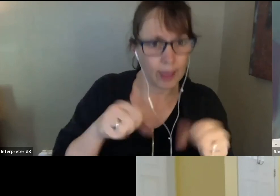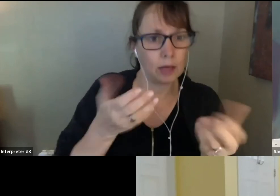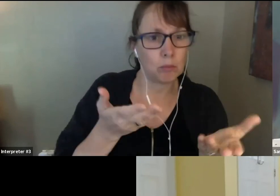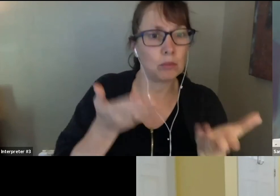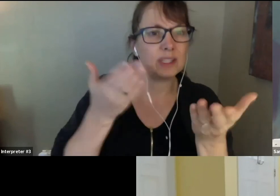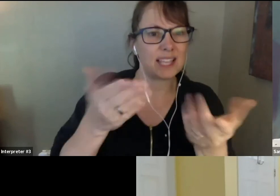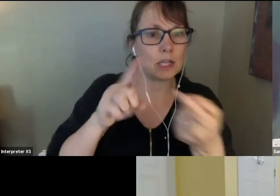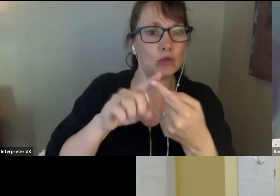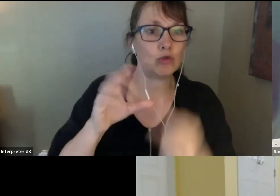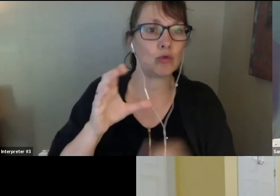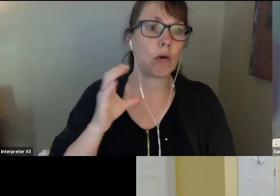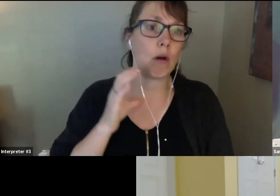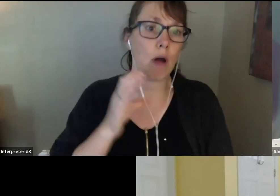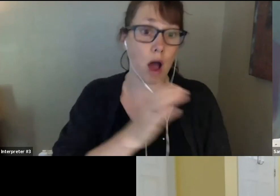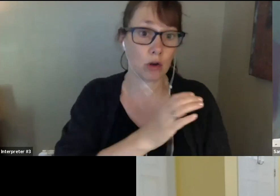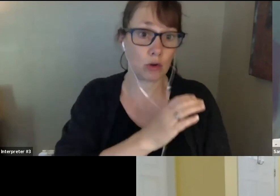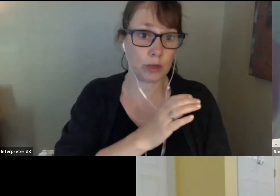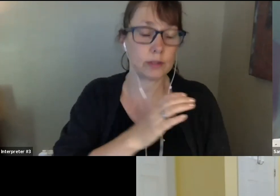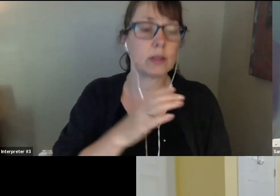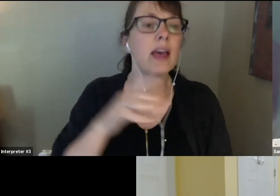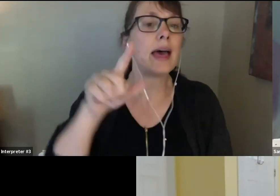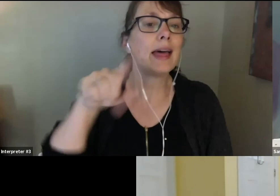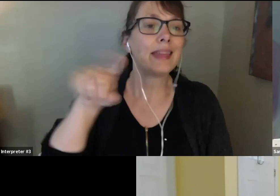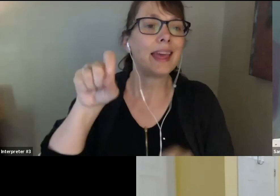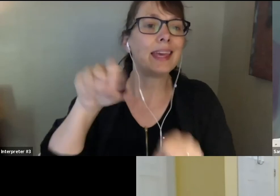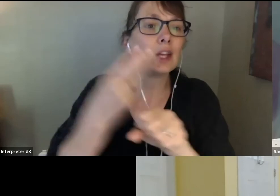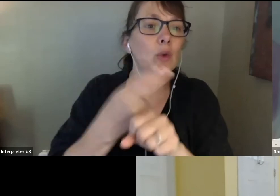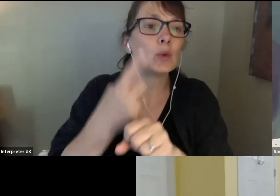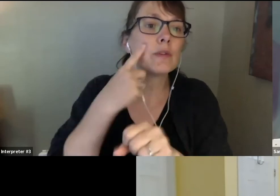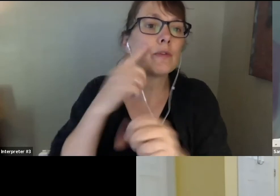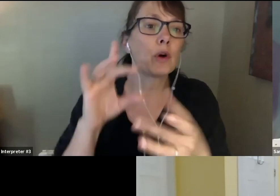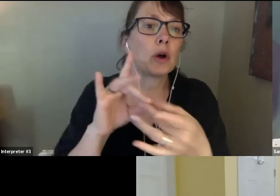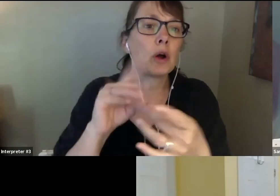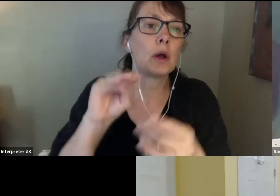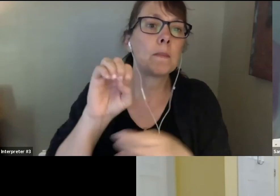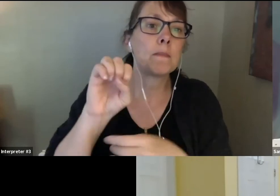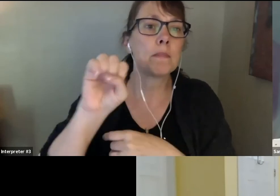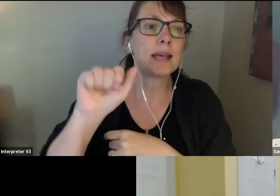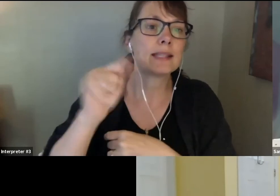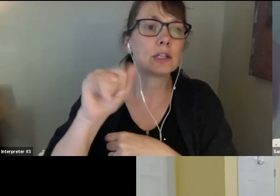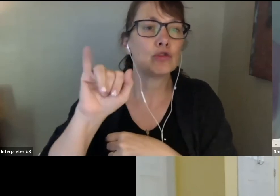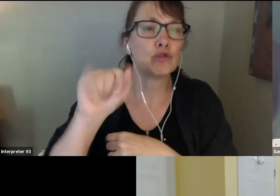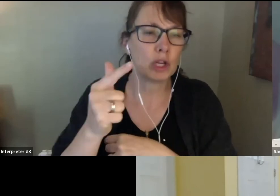and they can use as messaging, and these are the high, top-level things that NEI sees as